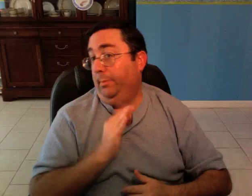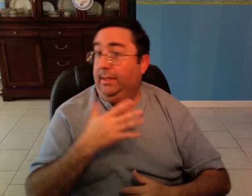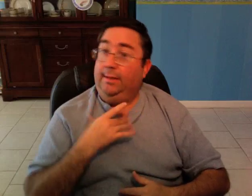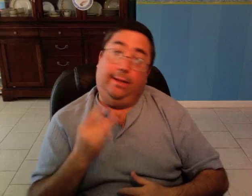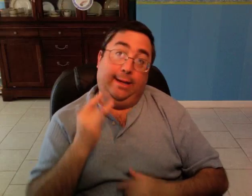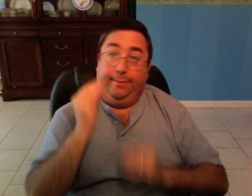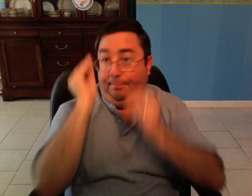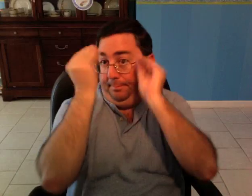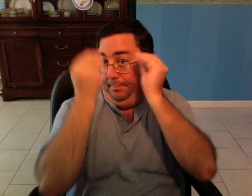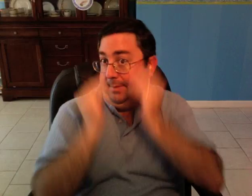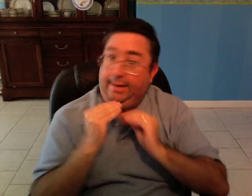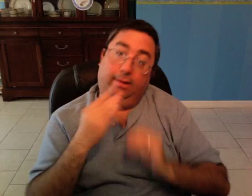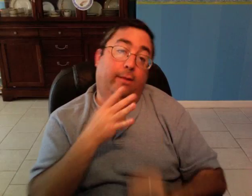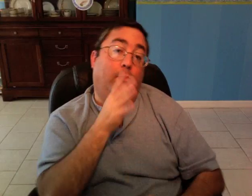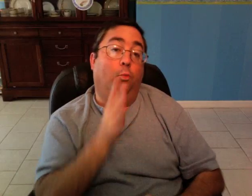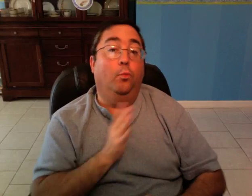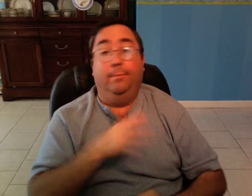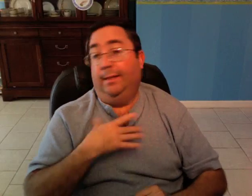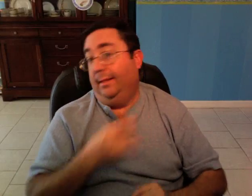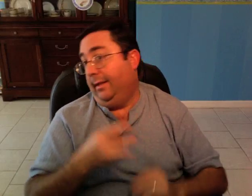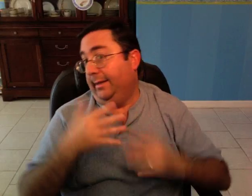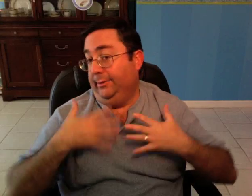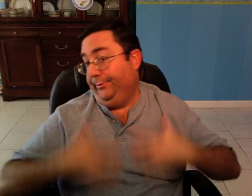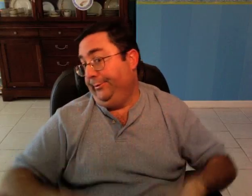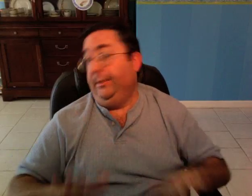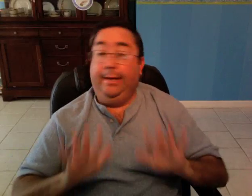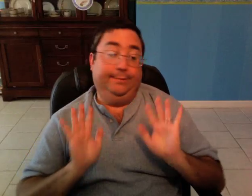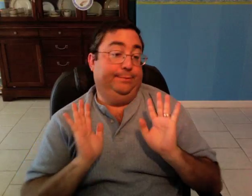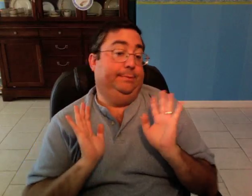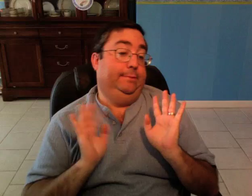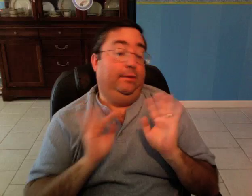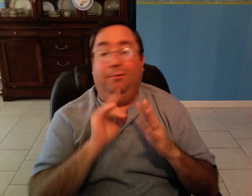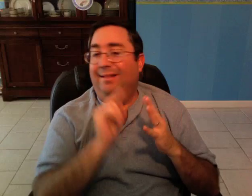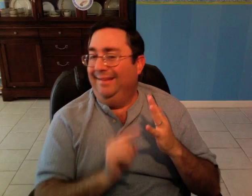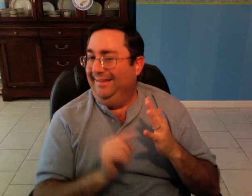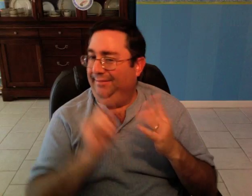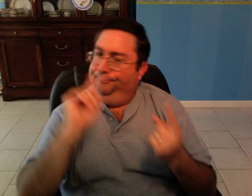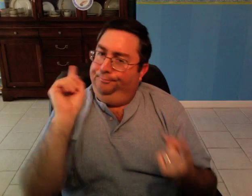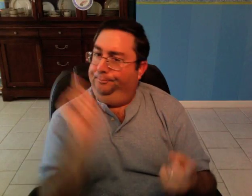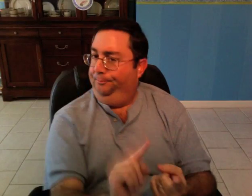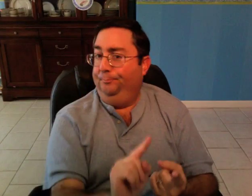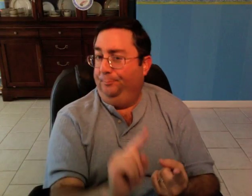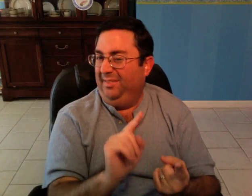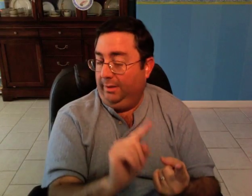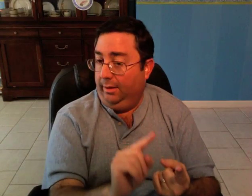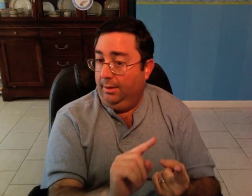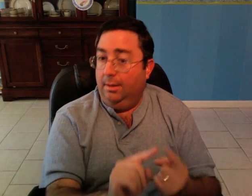"women like wearing makeup", "women like dresses", and are thereby reduced in that manner.